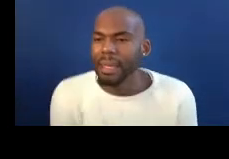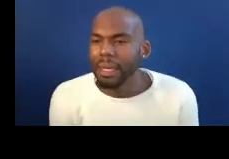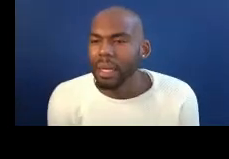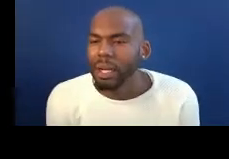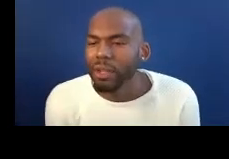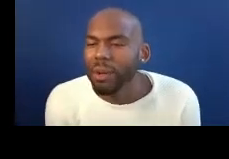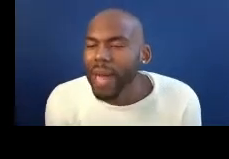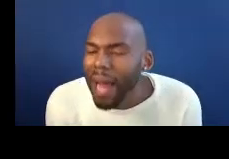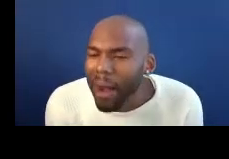So now